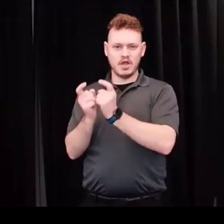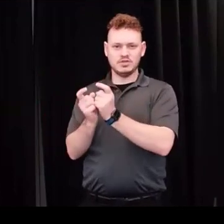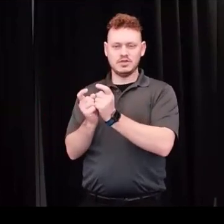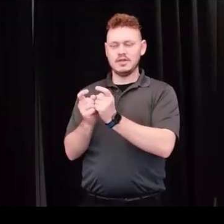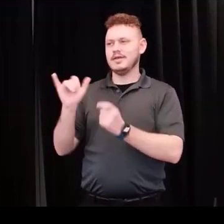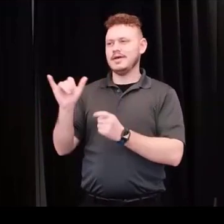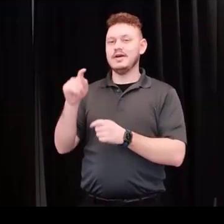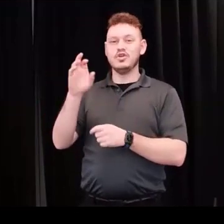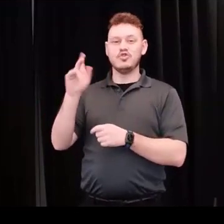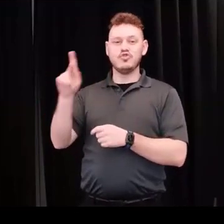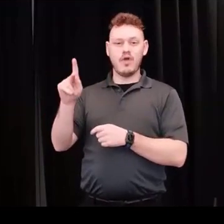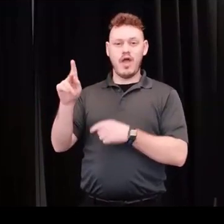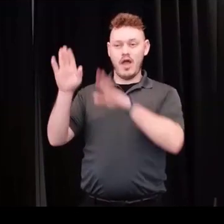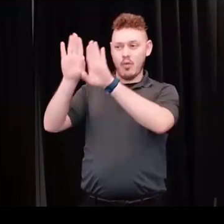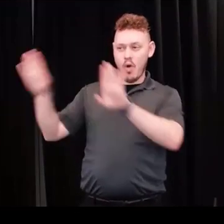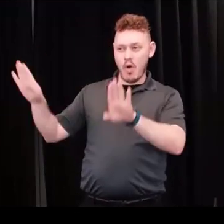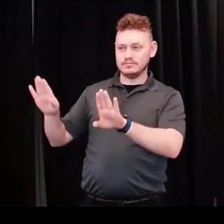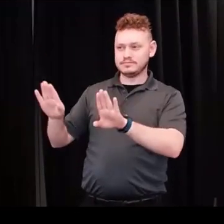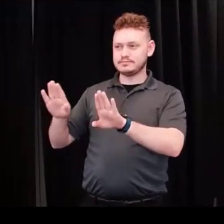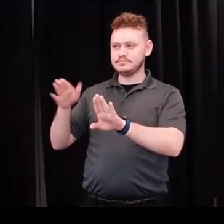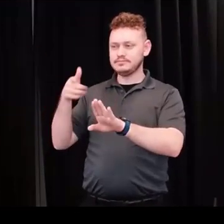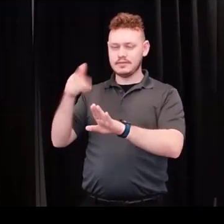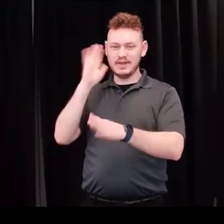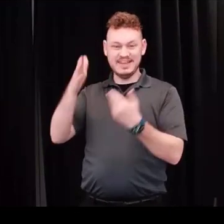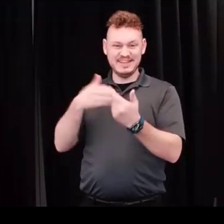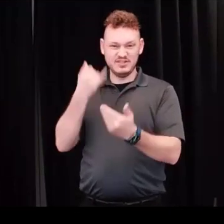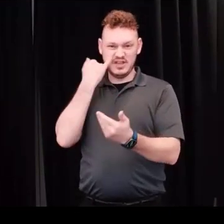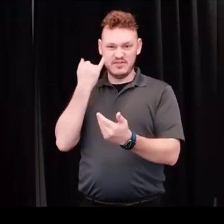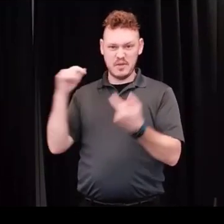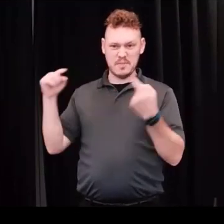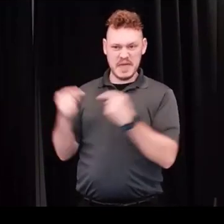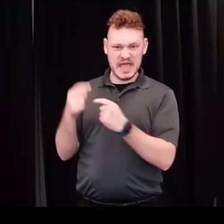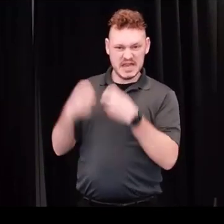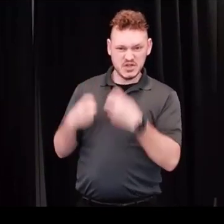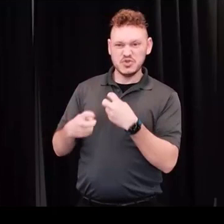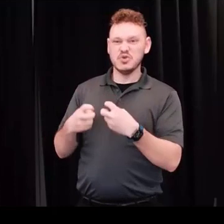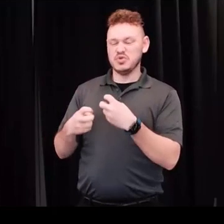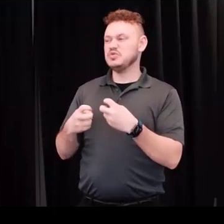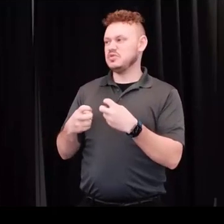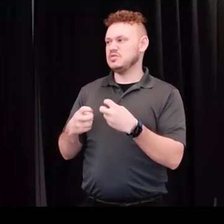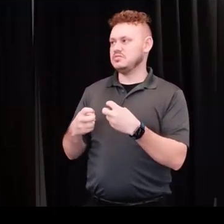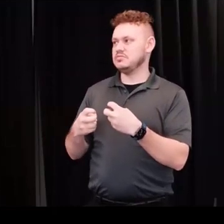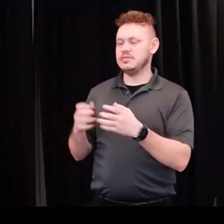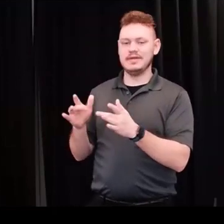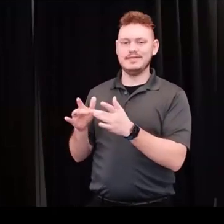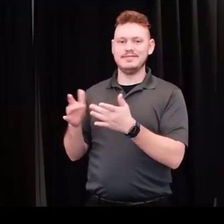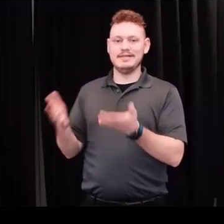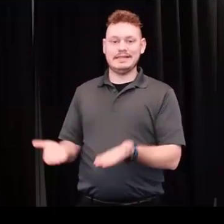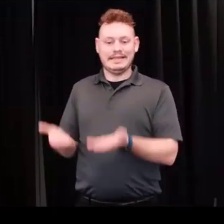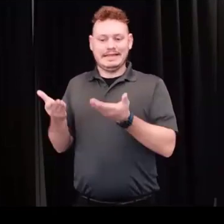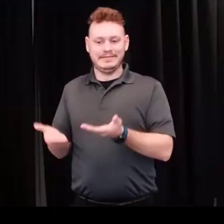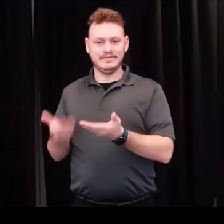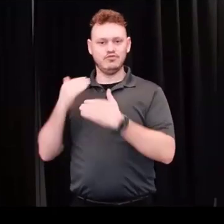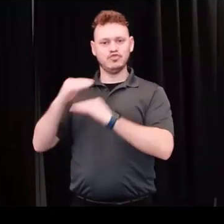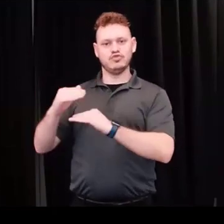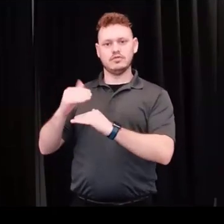it easier if she's having pain issues. Lifting restrictions, because she may not, you know, she